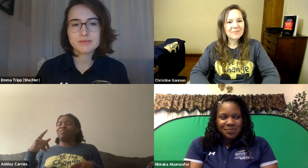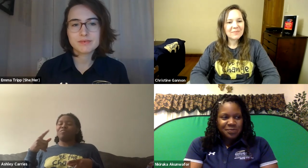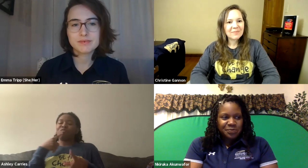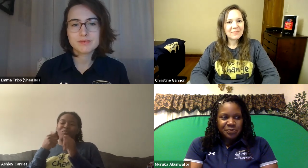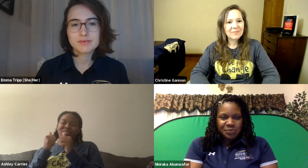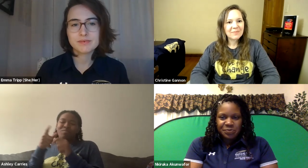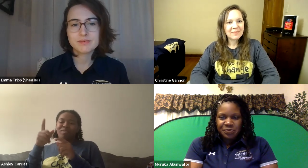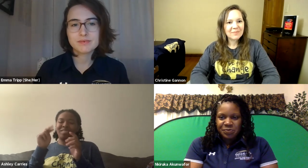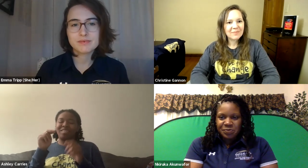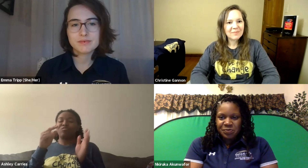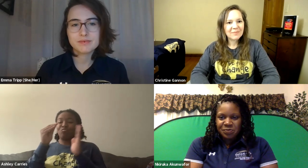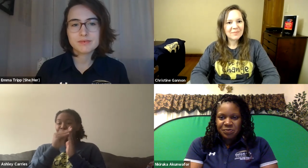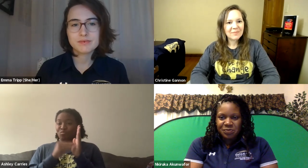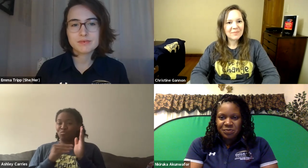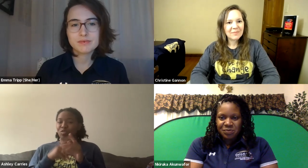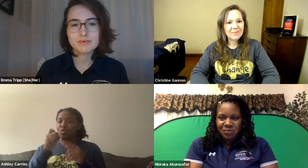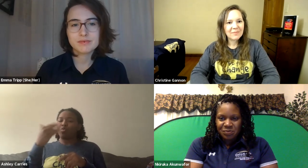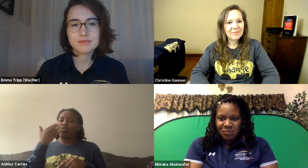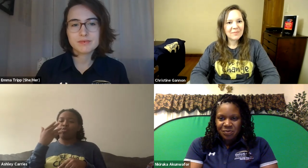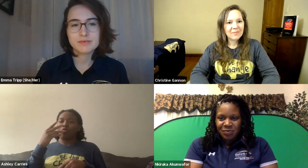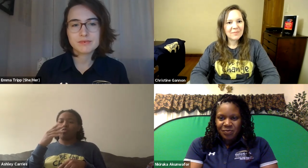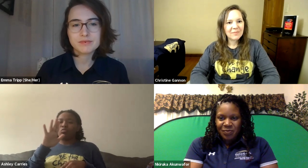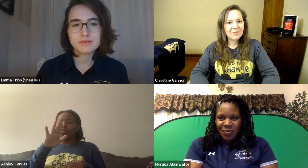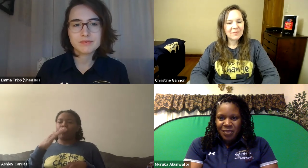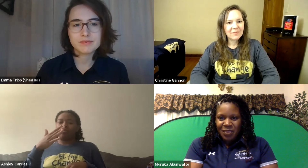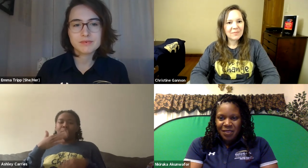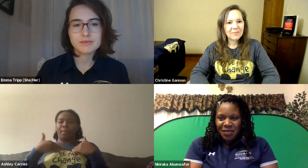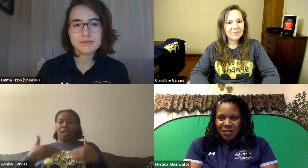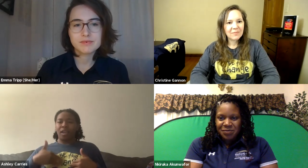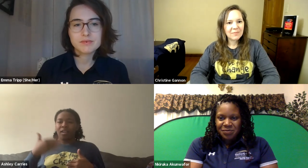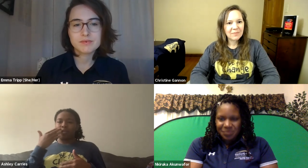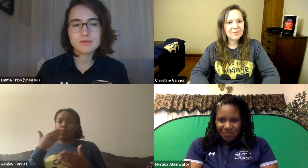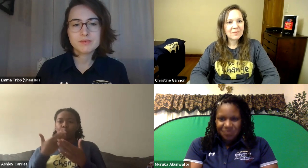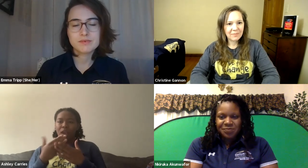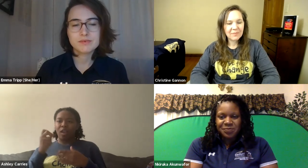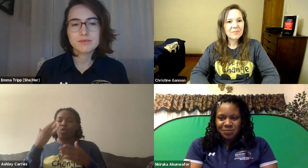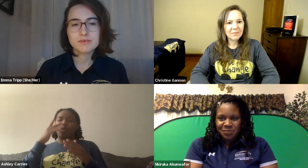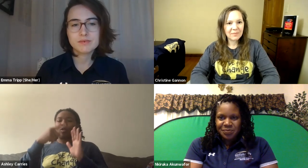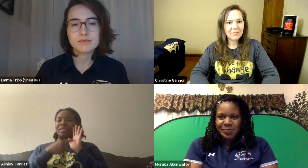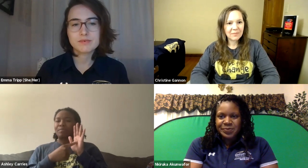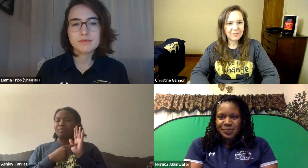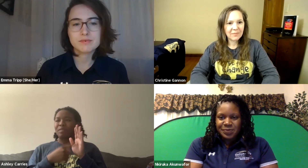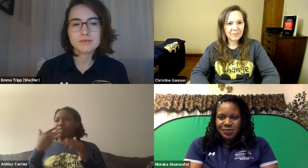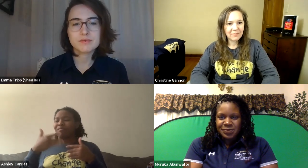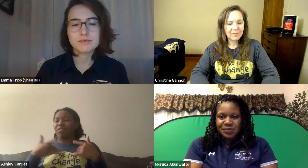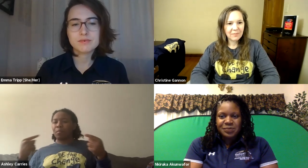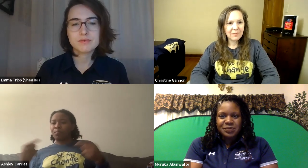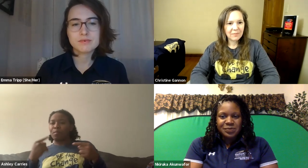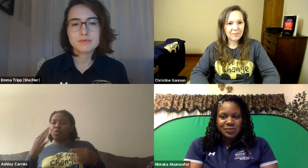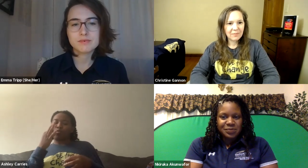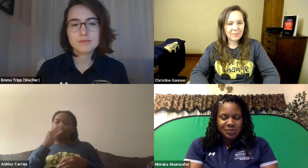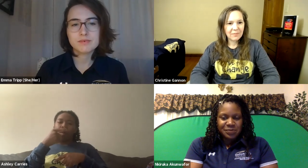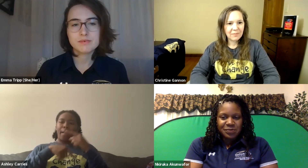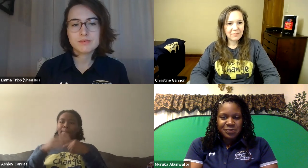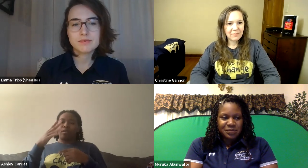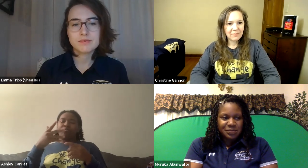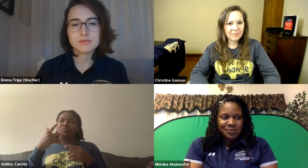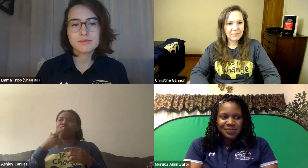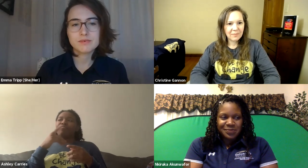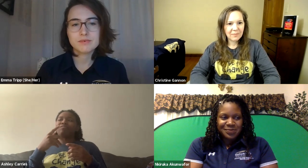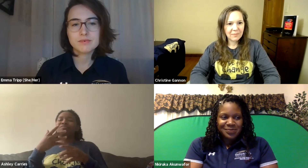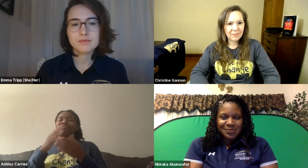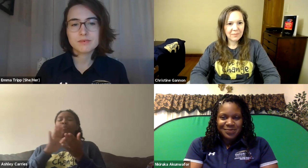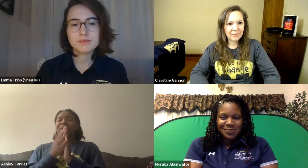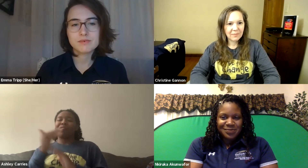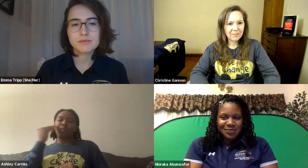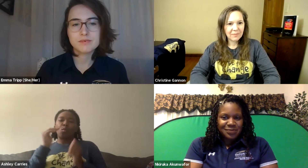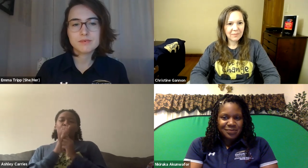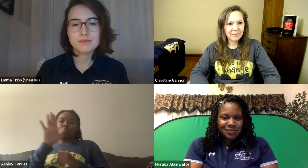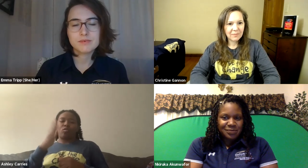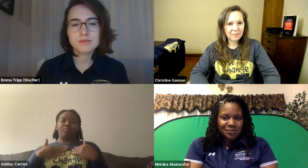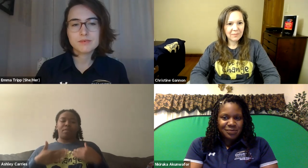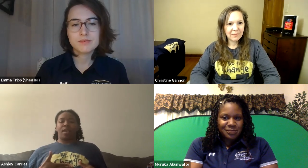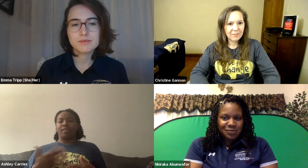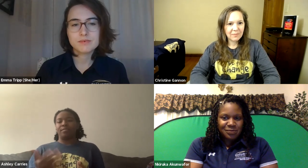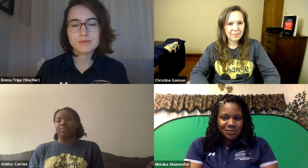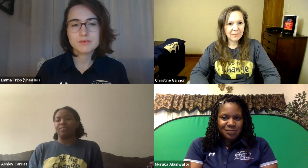> Keep tracking your period, know your body. For example, when you know you will be in pain soon, you can become aware of your body.